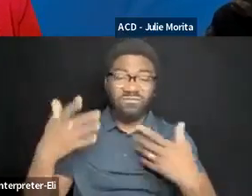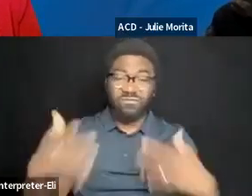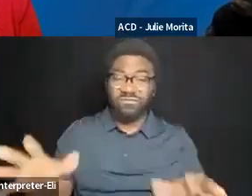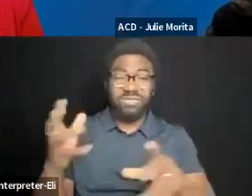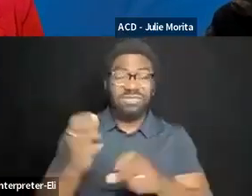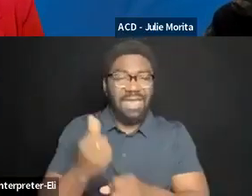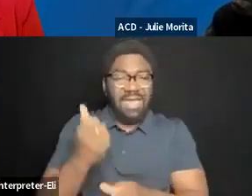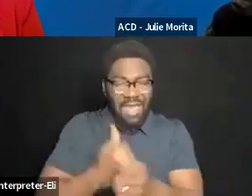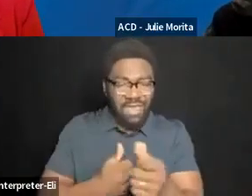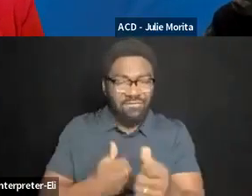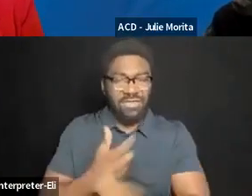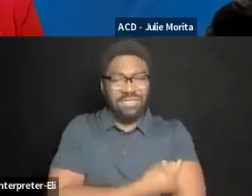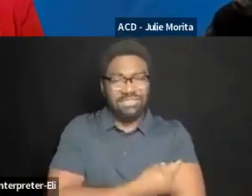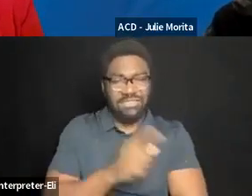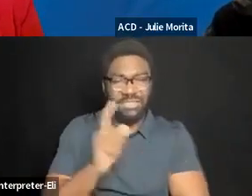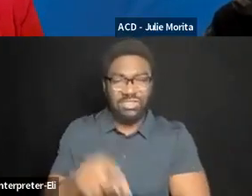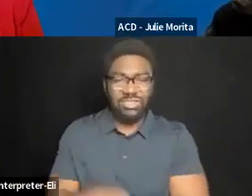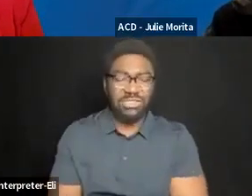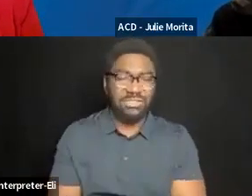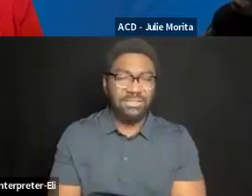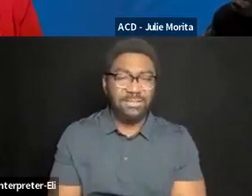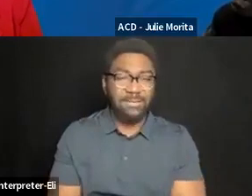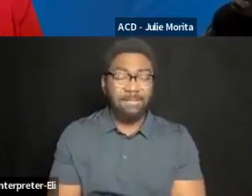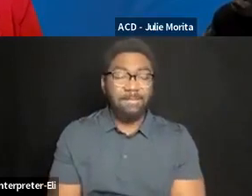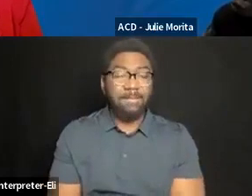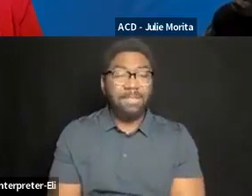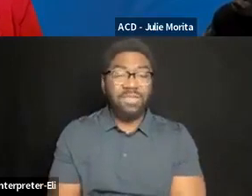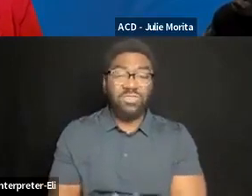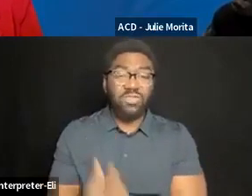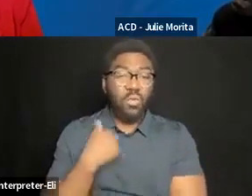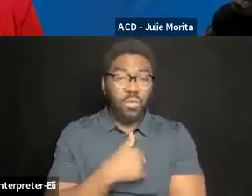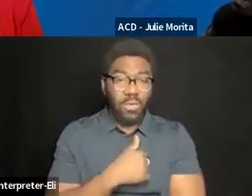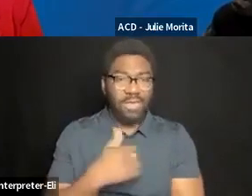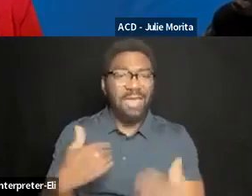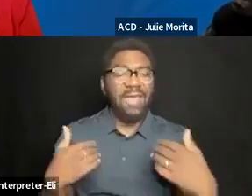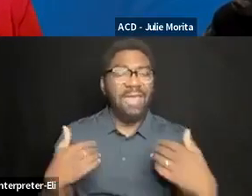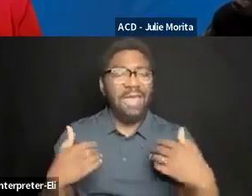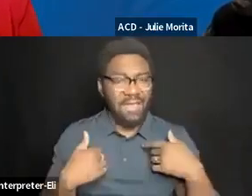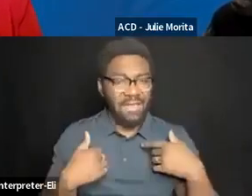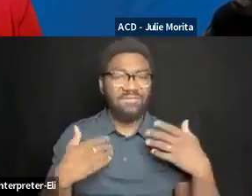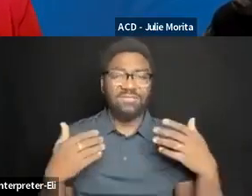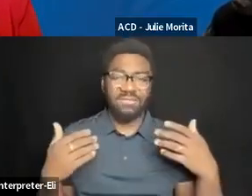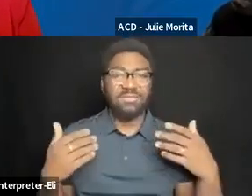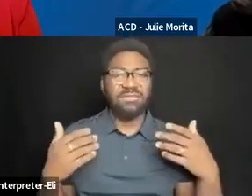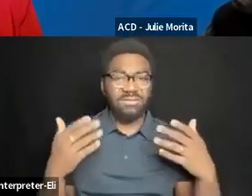And we have, you know, under and uninsured adults who don't have access to vaccination.